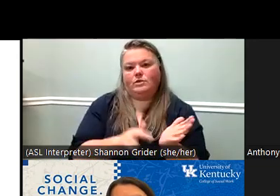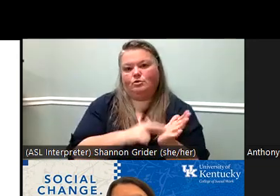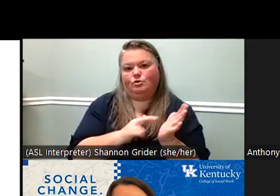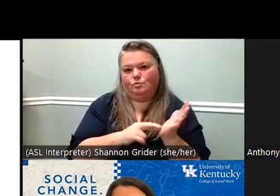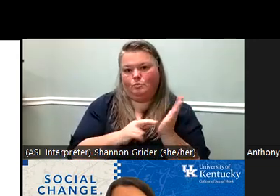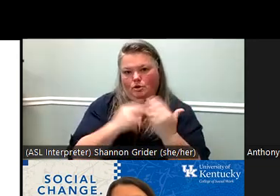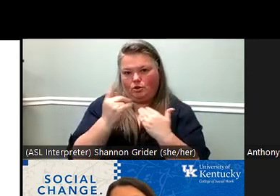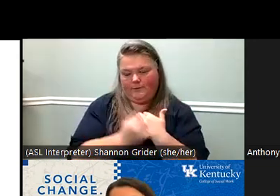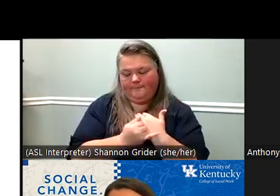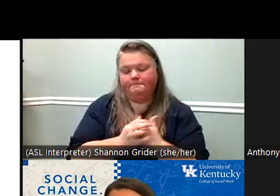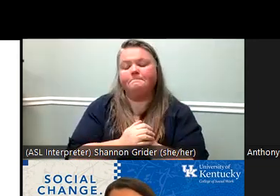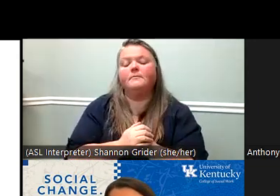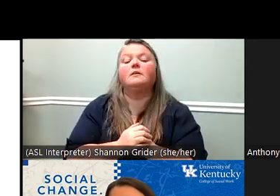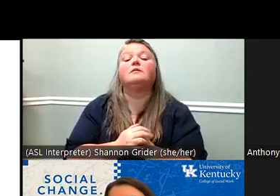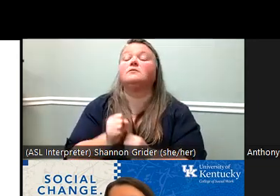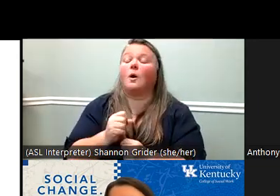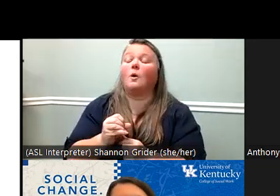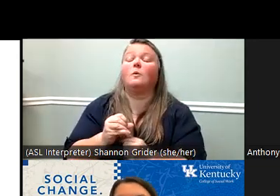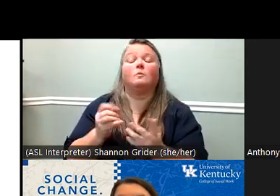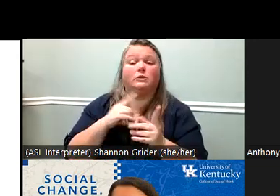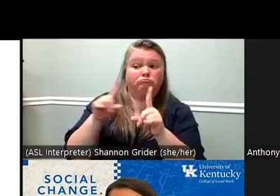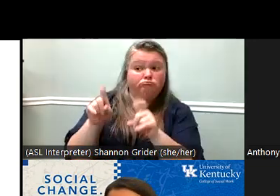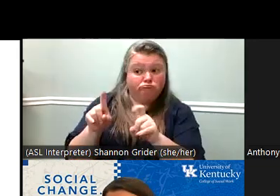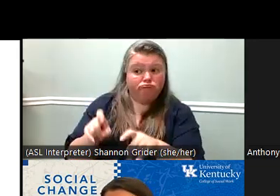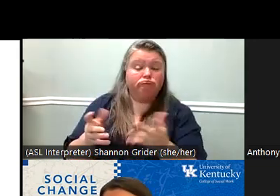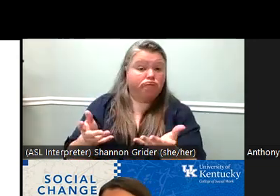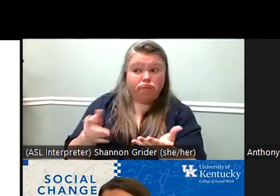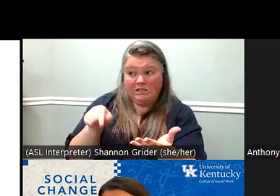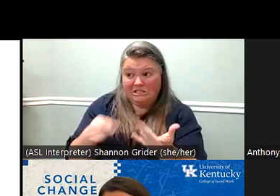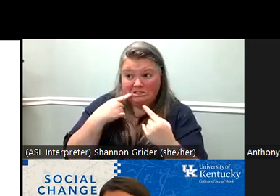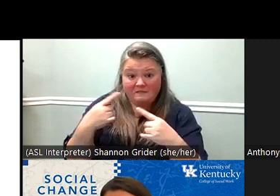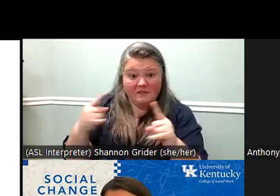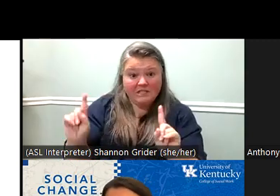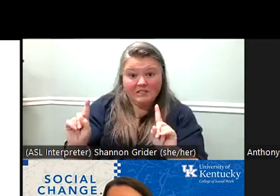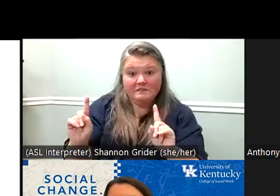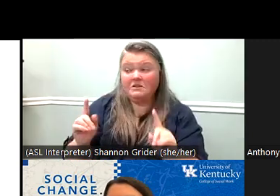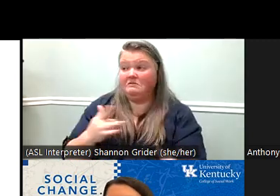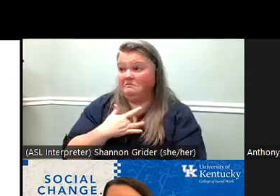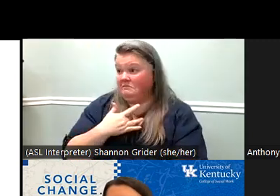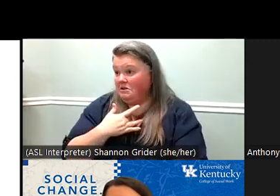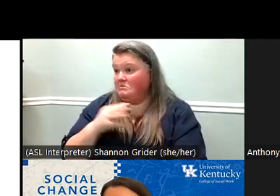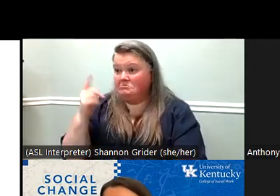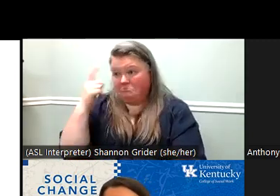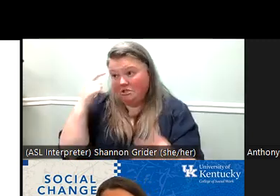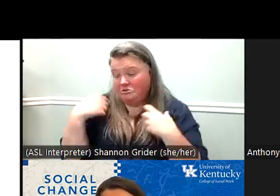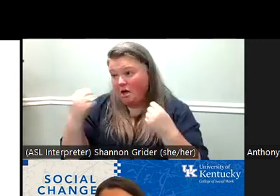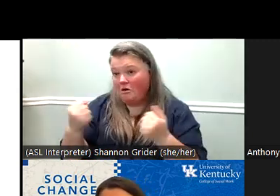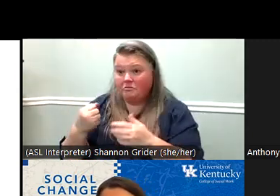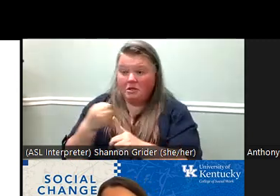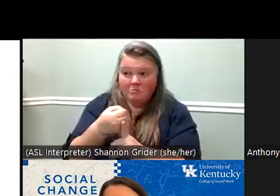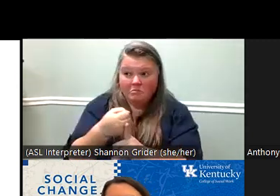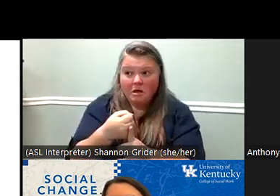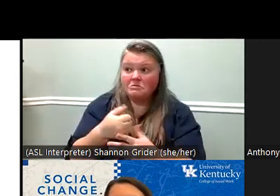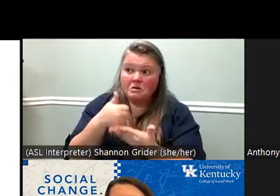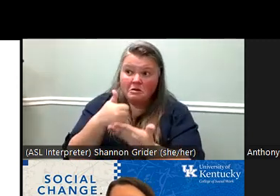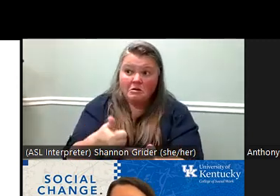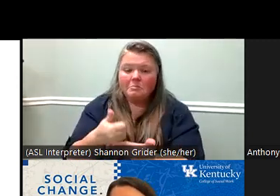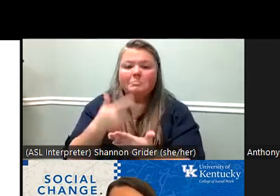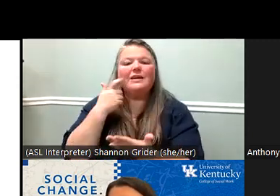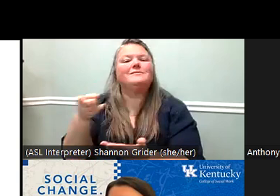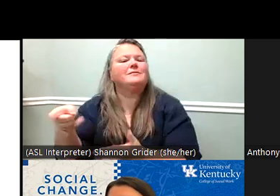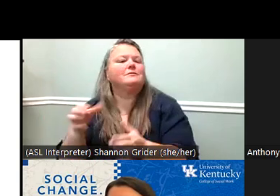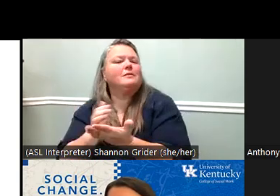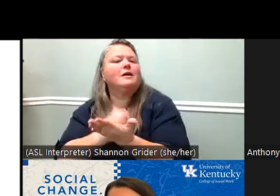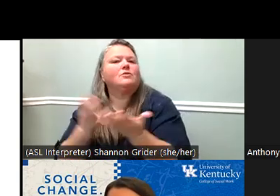IT IS THAT PEOPLE IN OUR LIFE UNDERSTAND HEARING LOSS. IT'S VITAL THAT OUR PEOPLE UNDERSTAND HEARING LOSS. SO THIS SIX WEEKS OF CLASS IS WHAT THE RESEARCH PROJECT